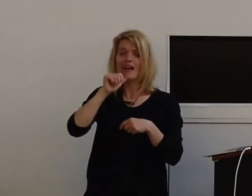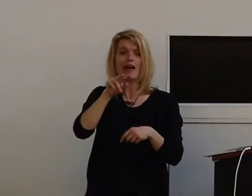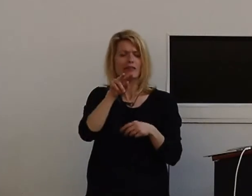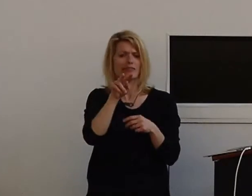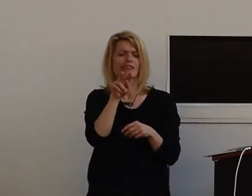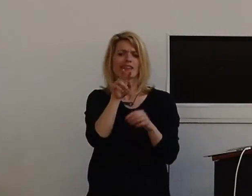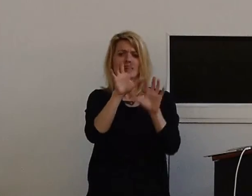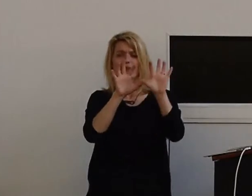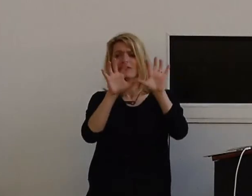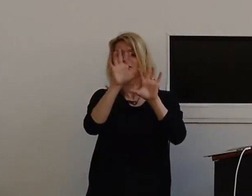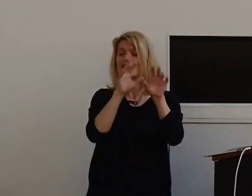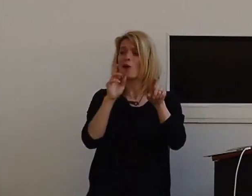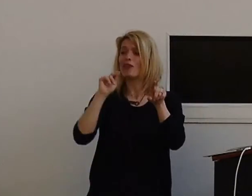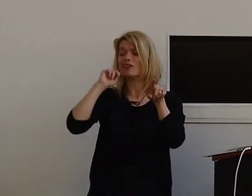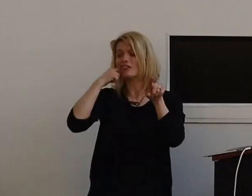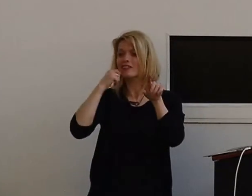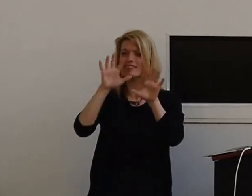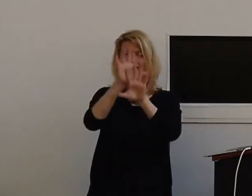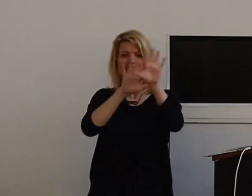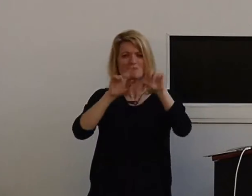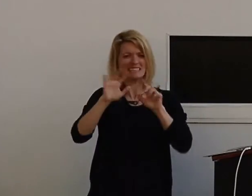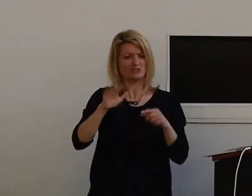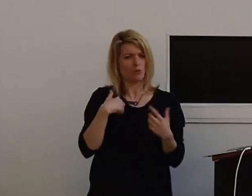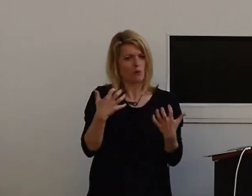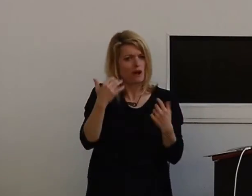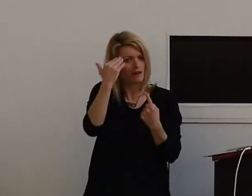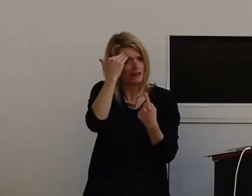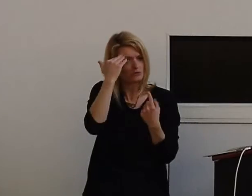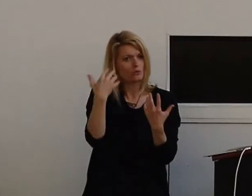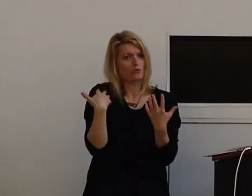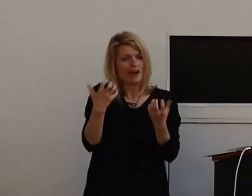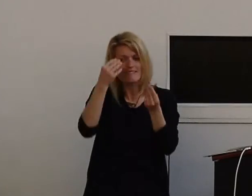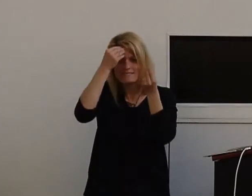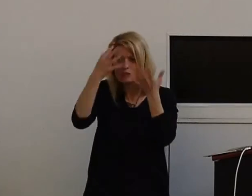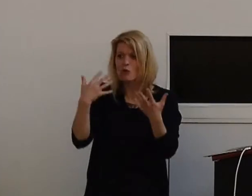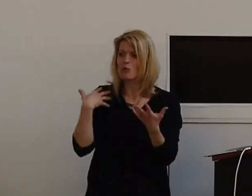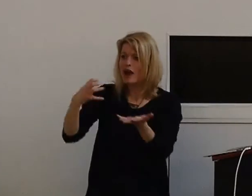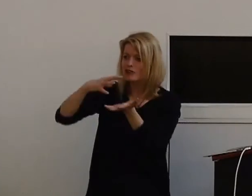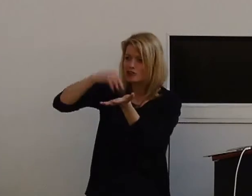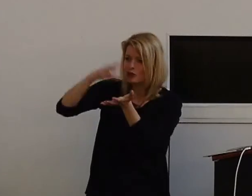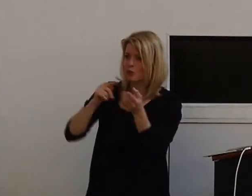and accessible language learning materials. We want children to better understand,